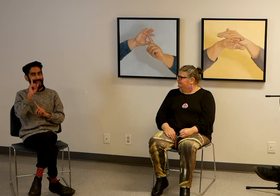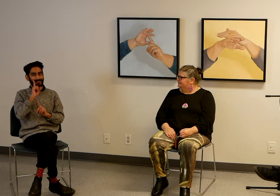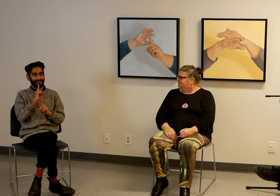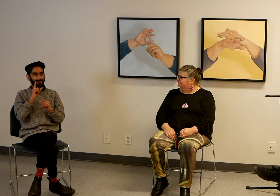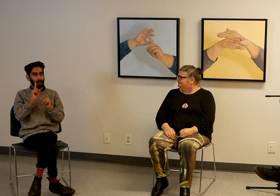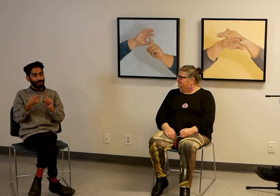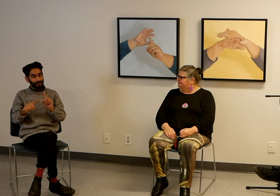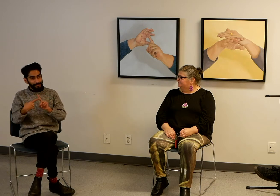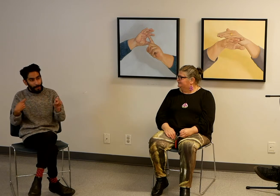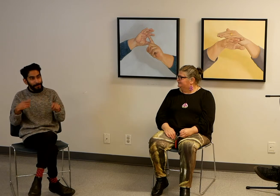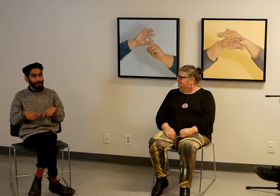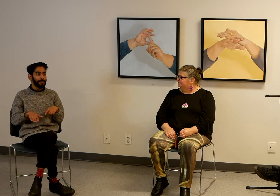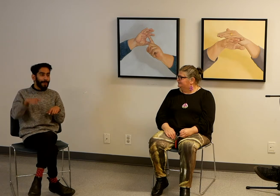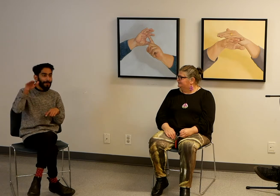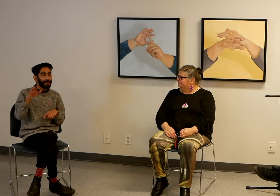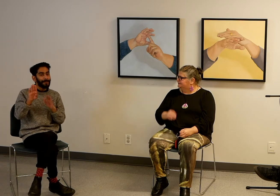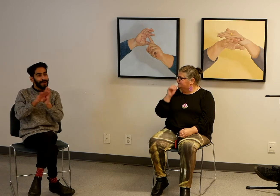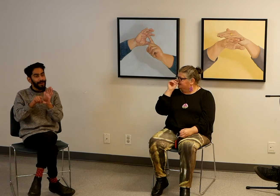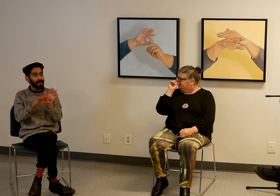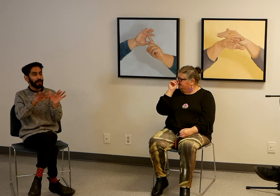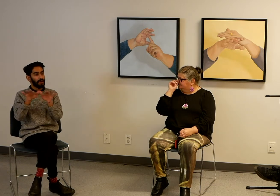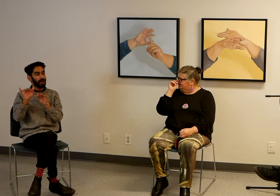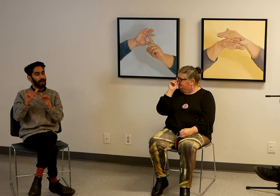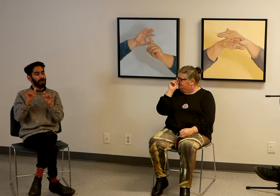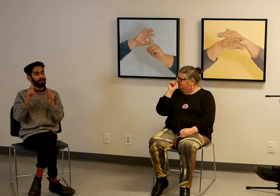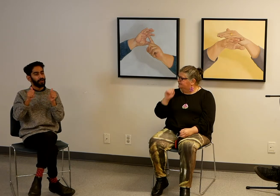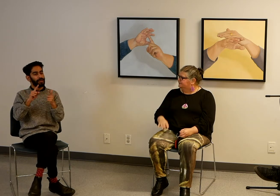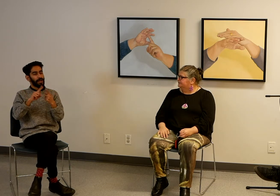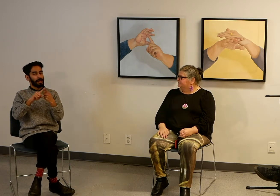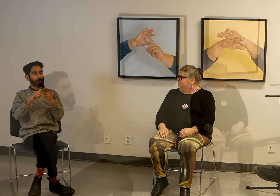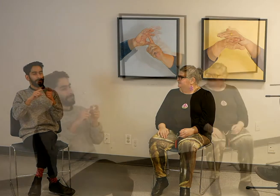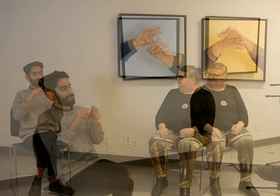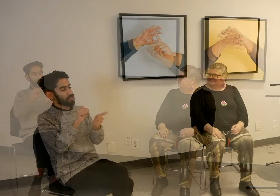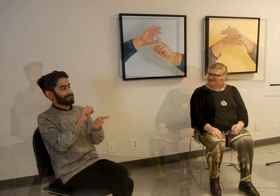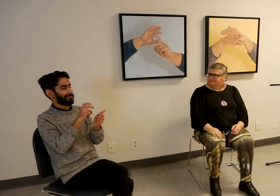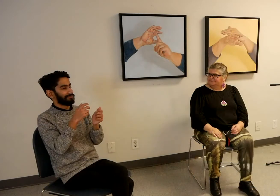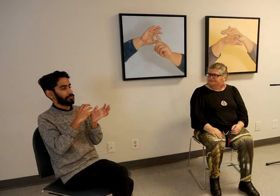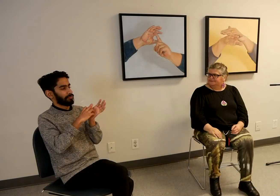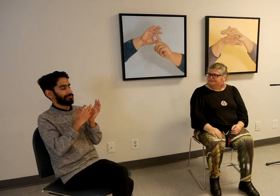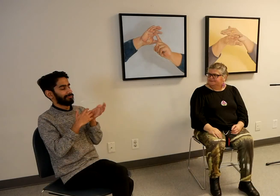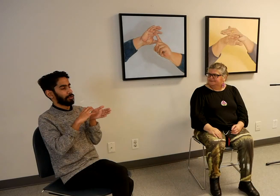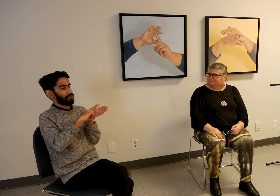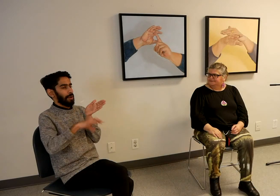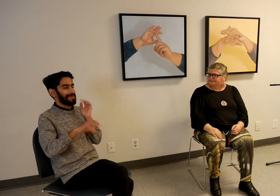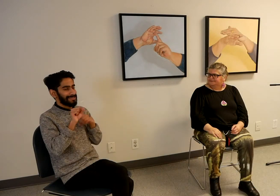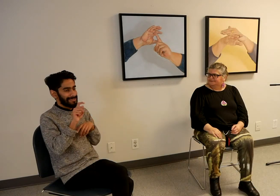But we have to just figure out a way to communicate with each other and get over those differences. Did doesn't matter how you grew up or your background or your experiences we